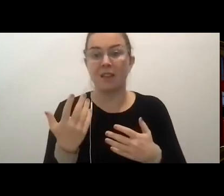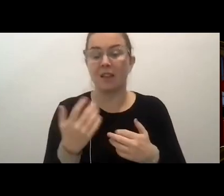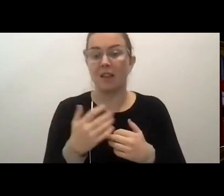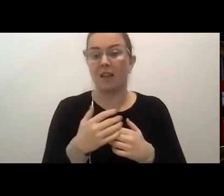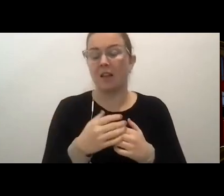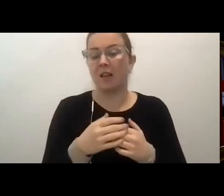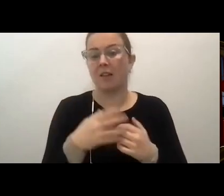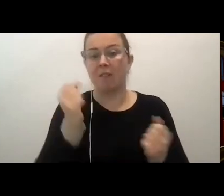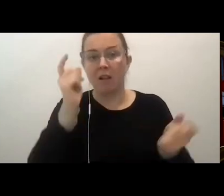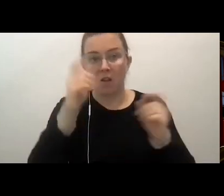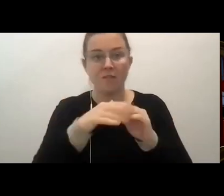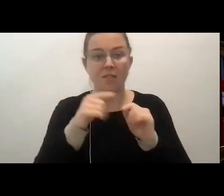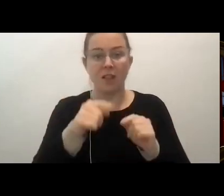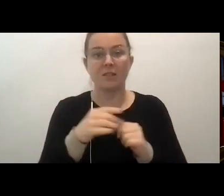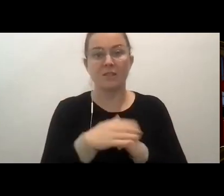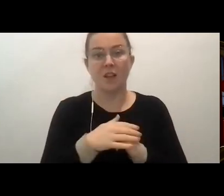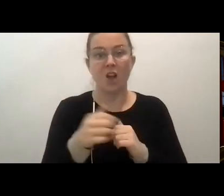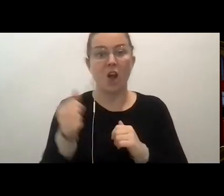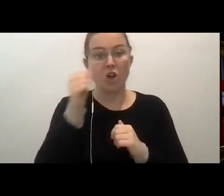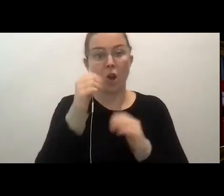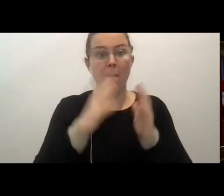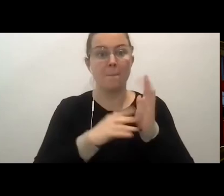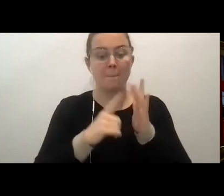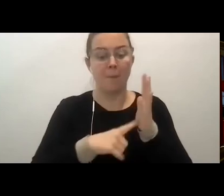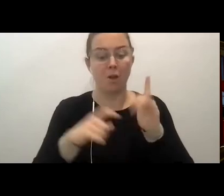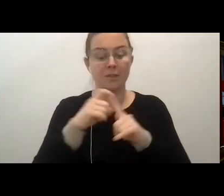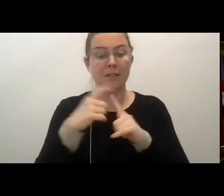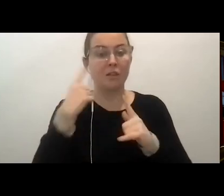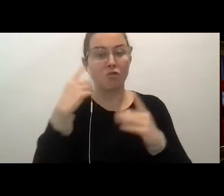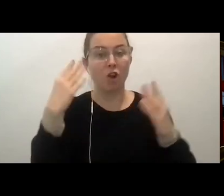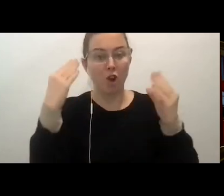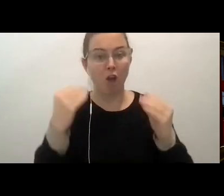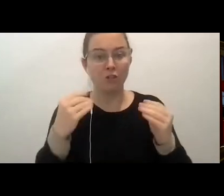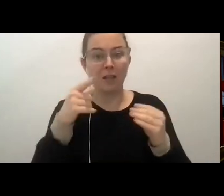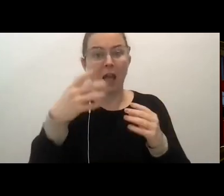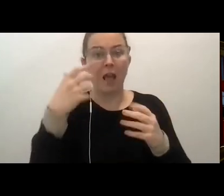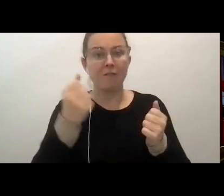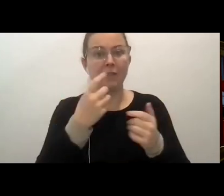that even mild hearing loss has really significant effects, like it's linked to memory